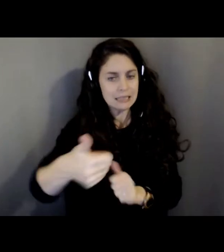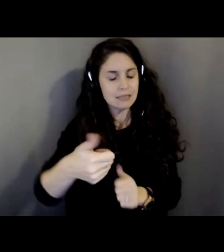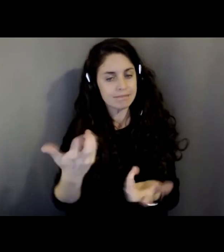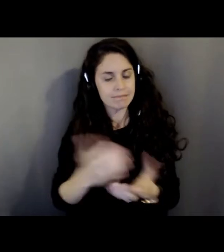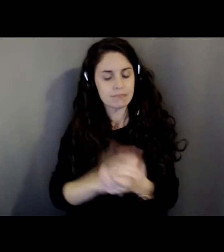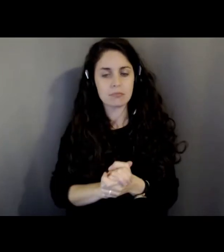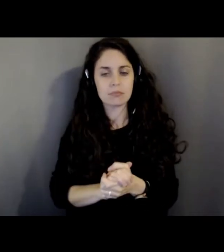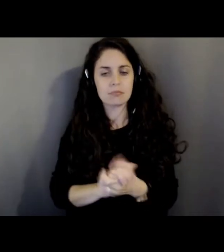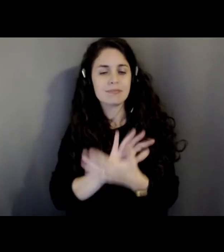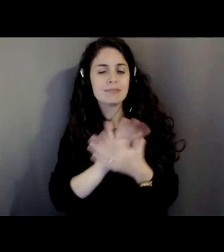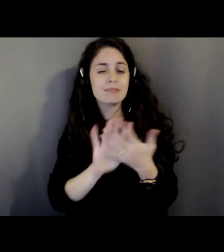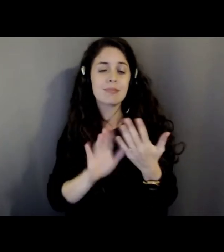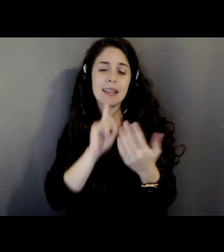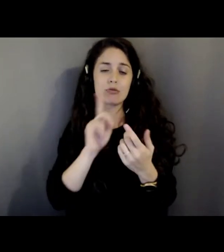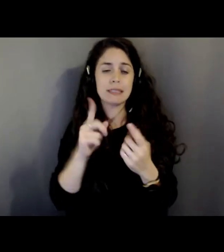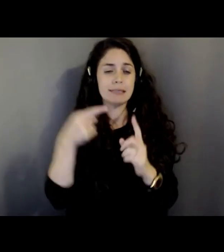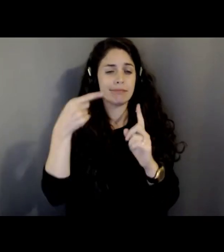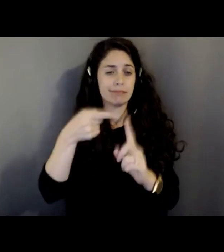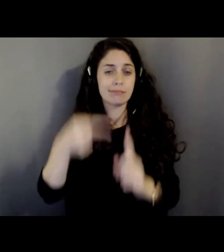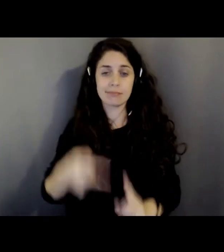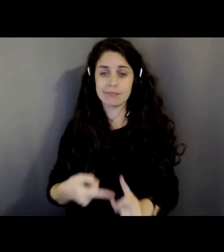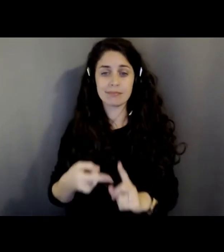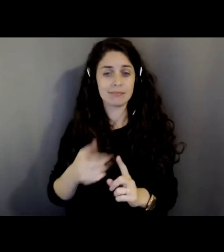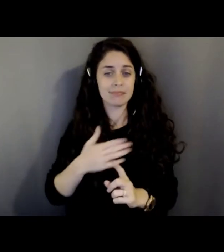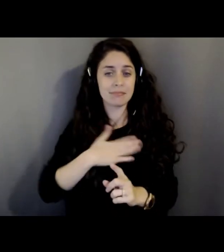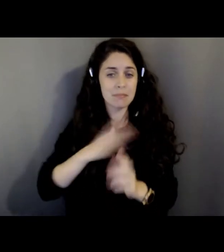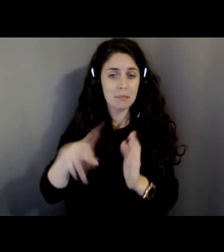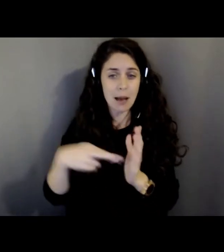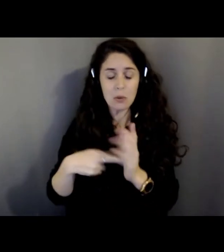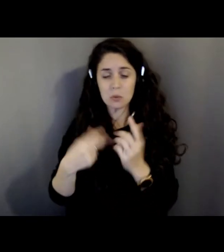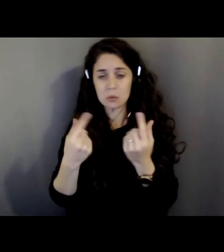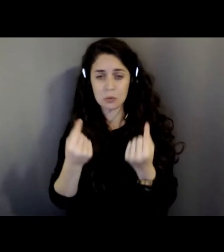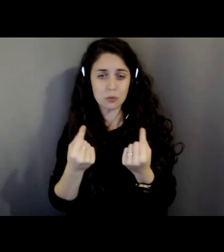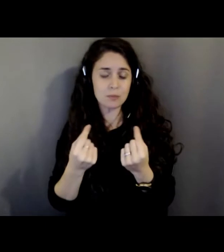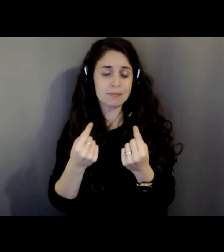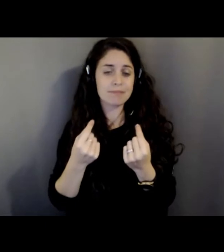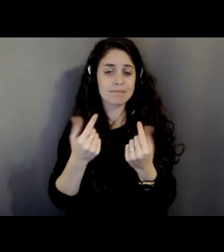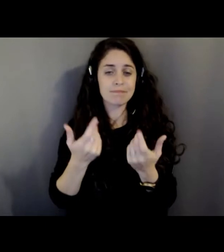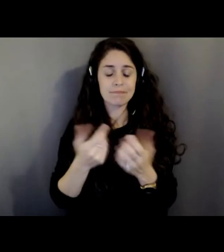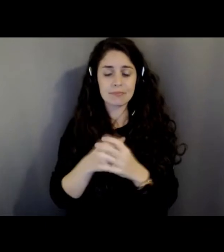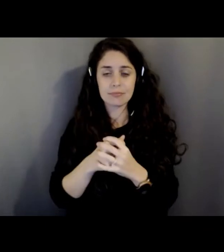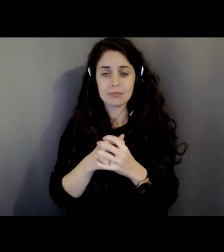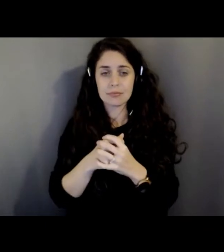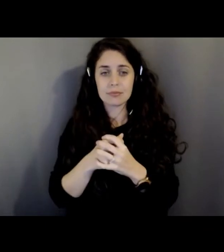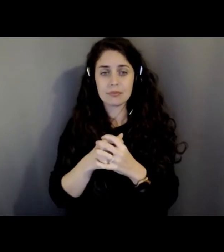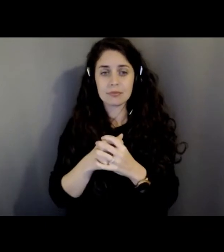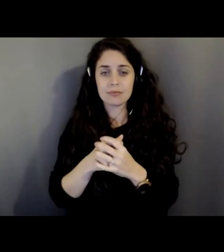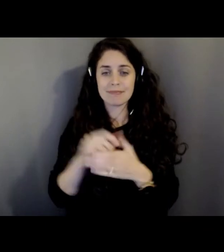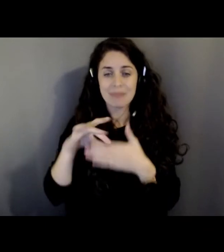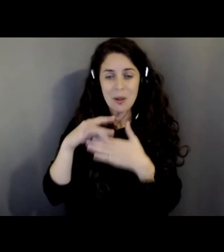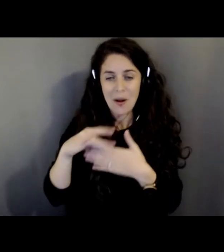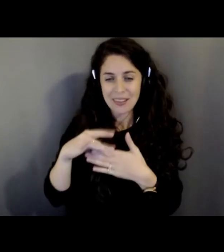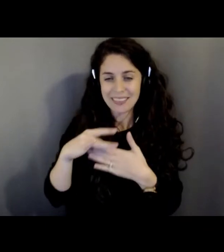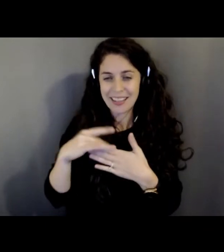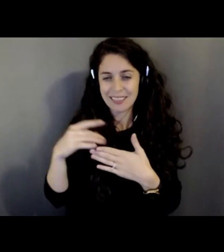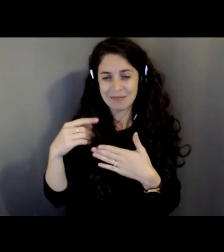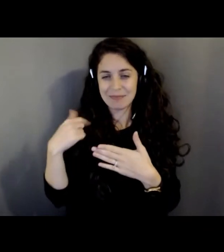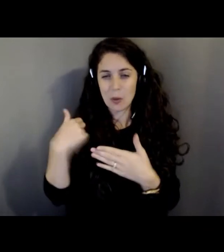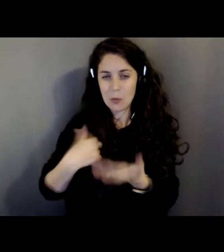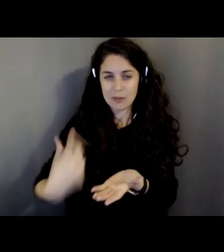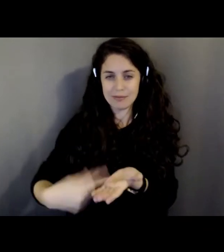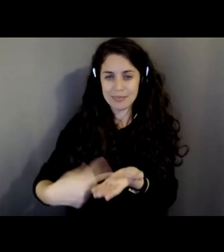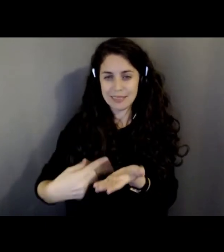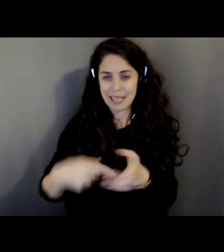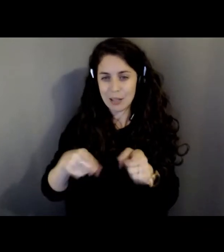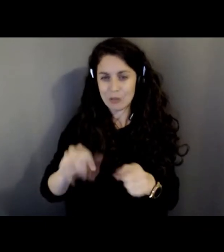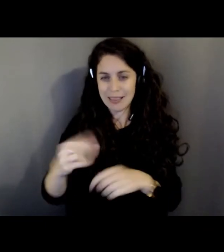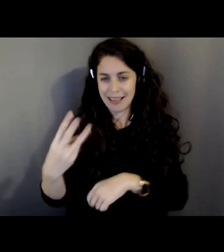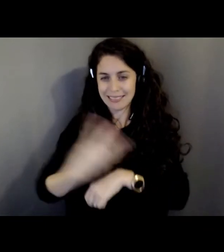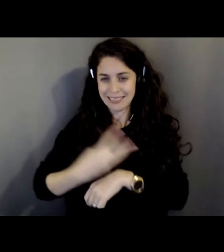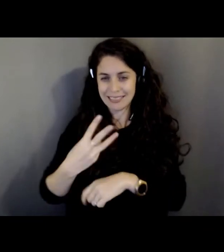the overview key points and content that we try to cover throughout our six day orientation. In terms